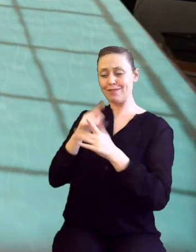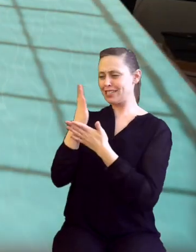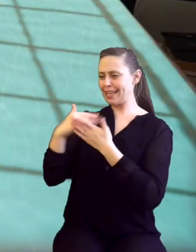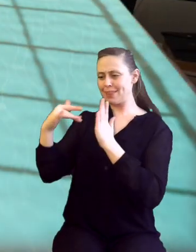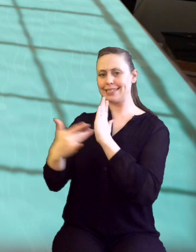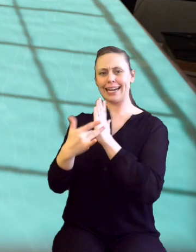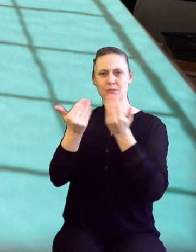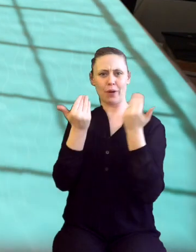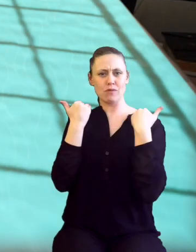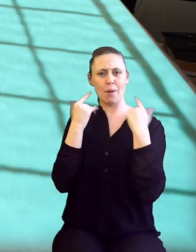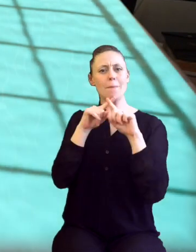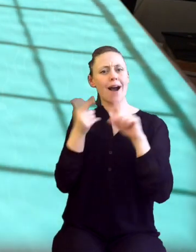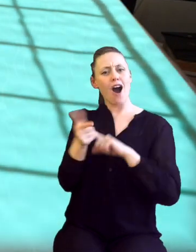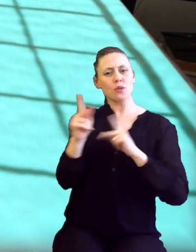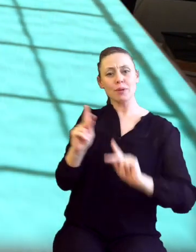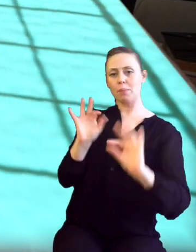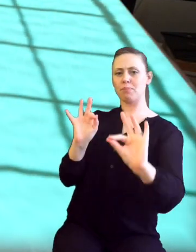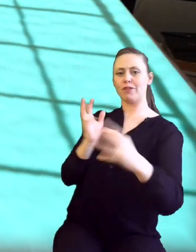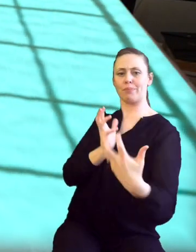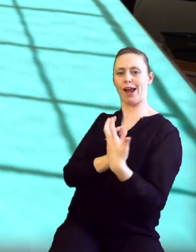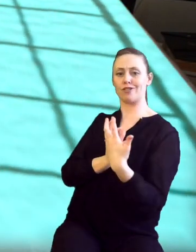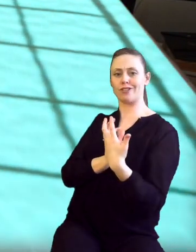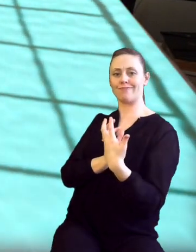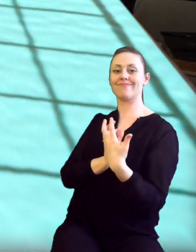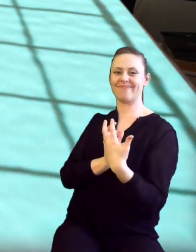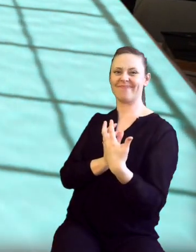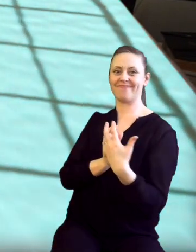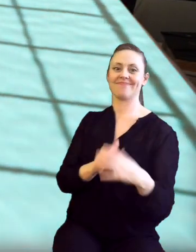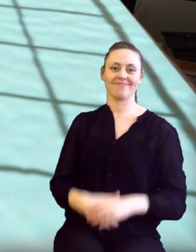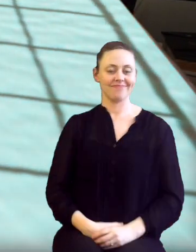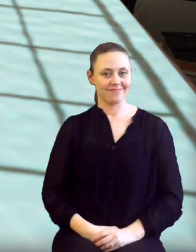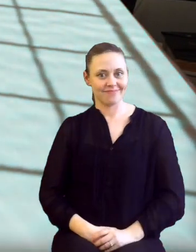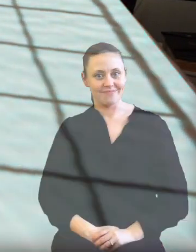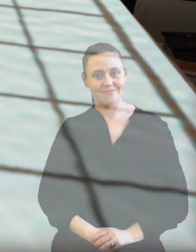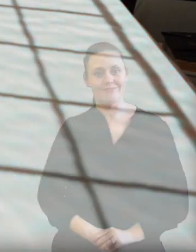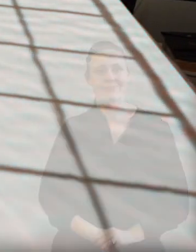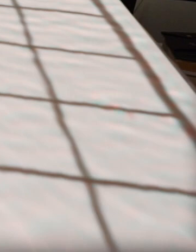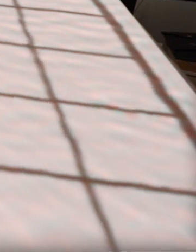overwhelming, for others, you might just be geeking out over the technology in this bed.